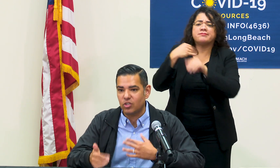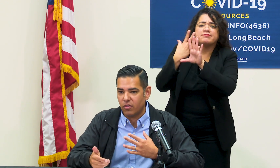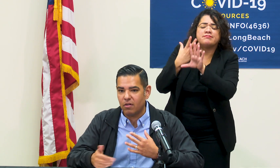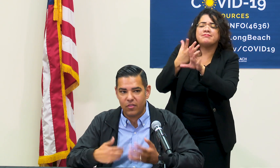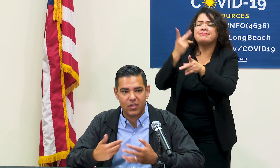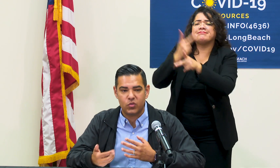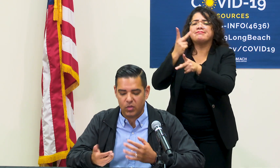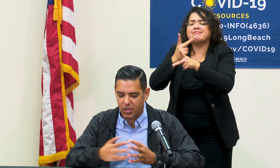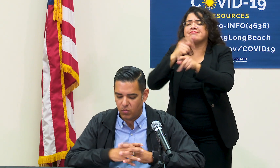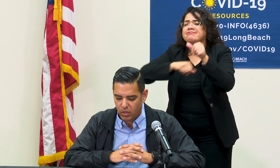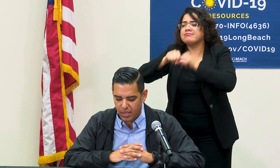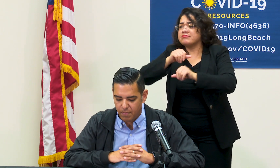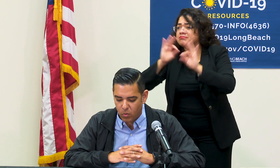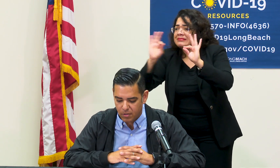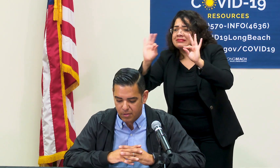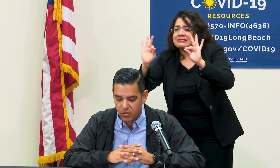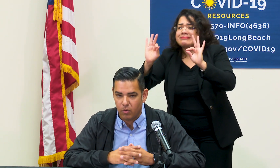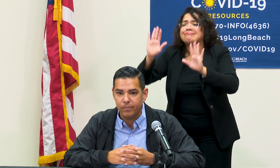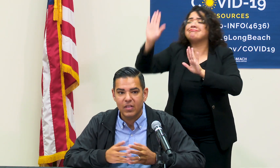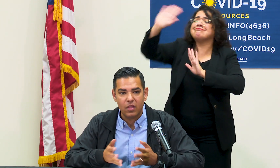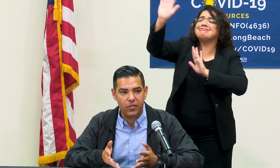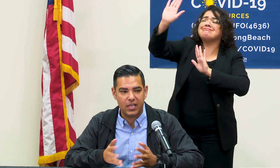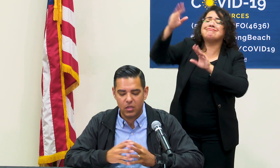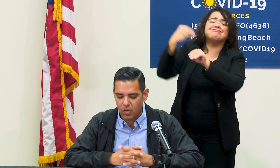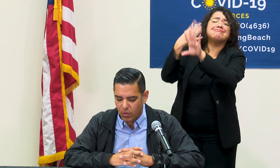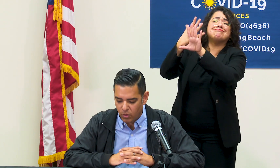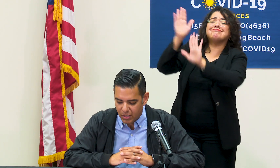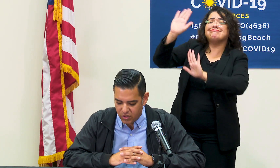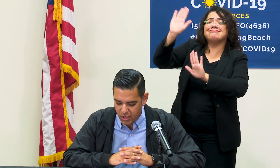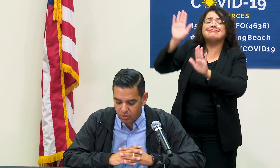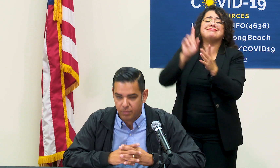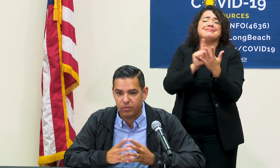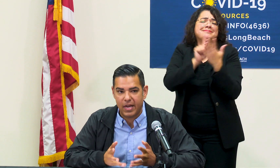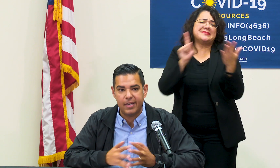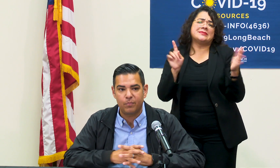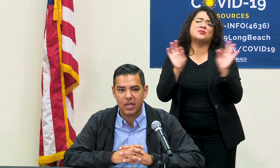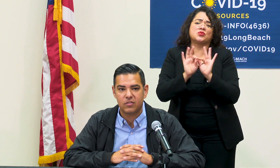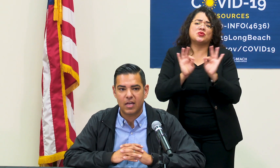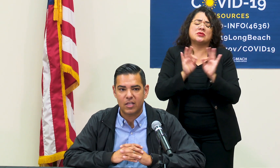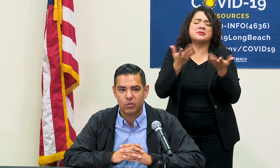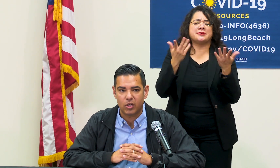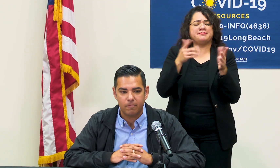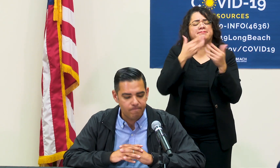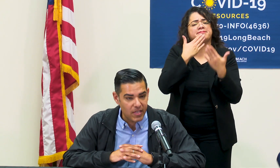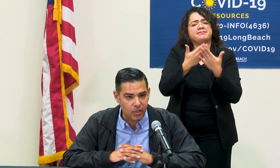other. I think that's really, really important and so thank you and we'll continue to provide updates as we go. Thank you.